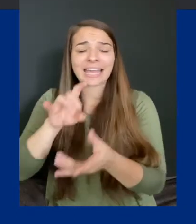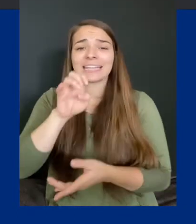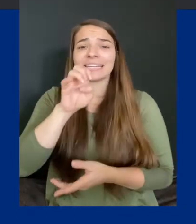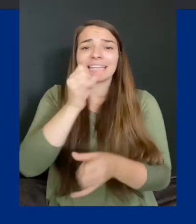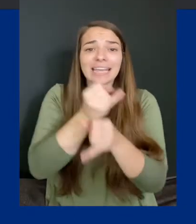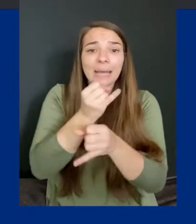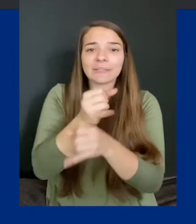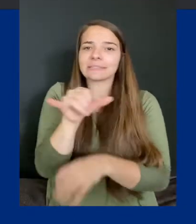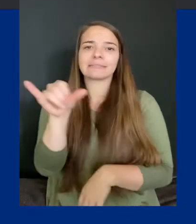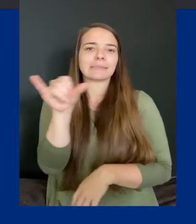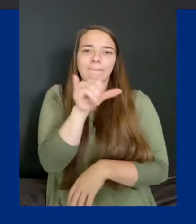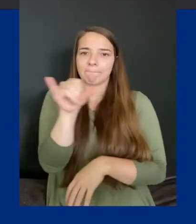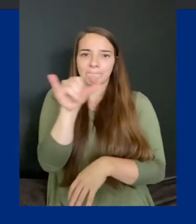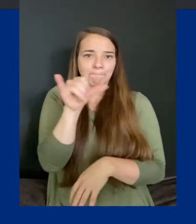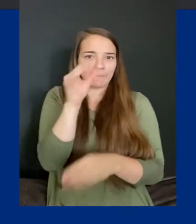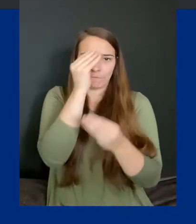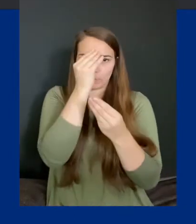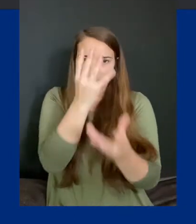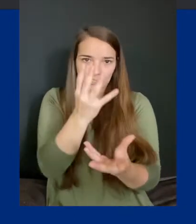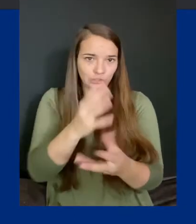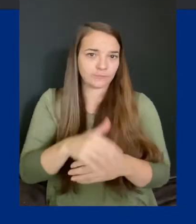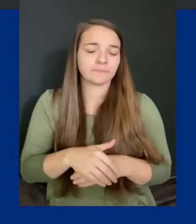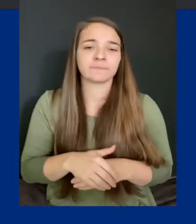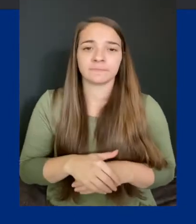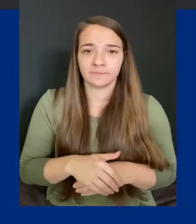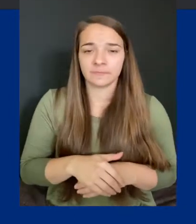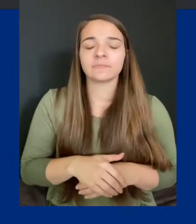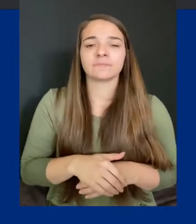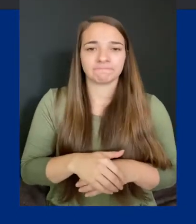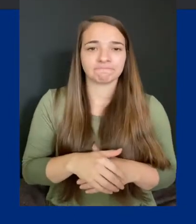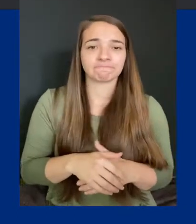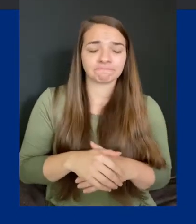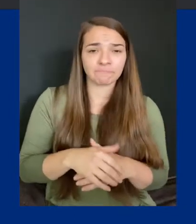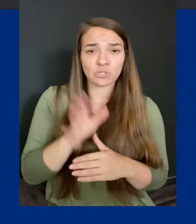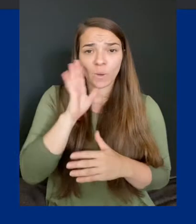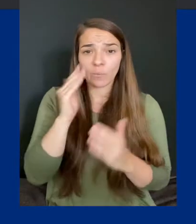use that same login information on your accommodate portal, so I'm going to go ahead and click